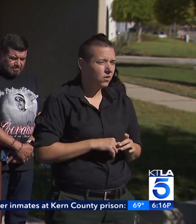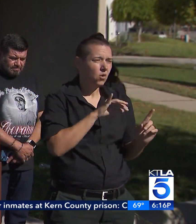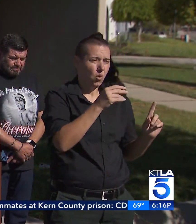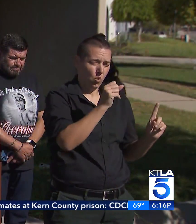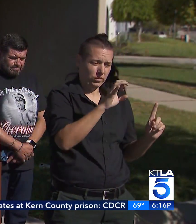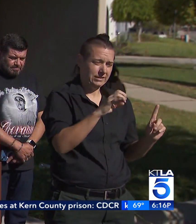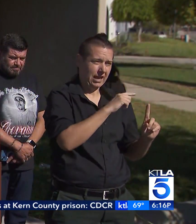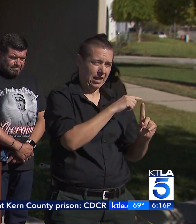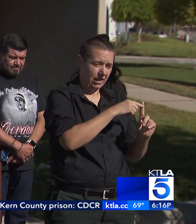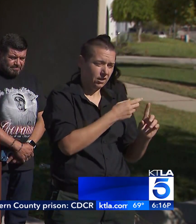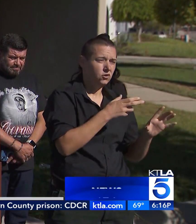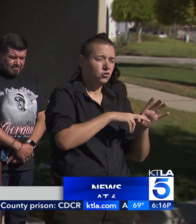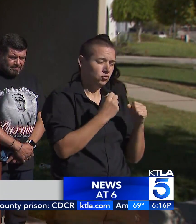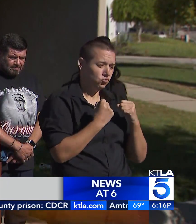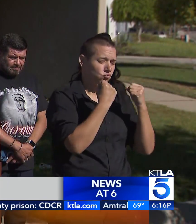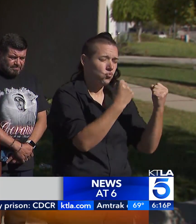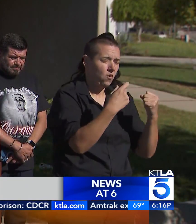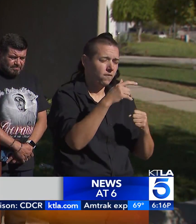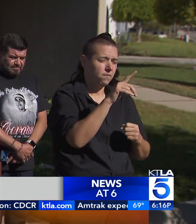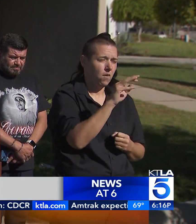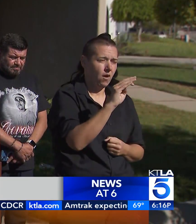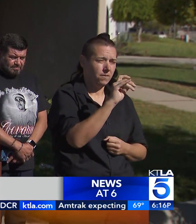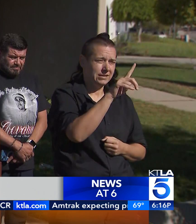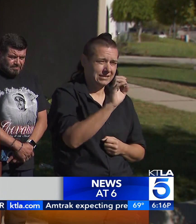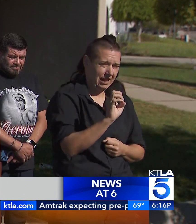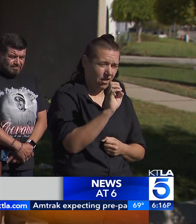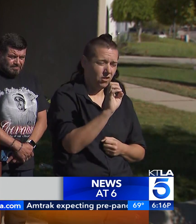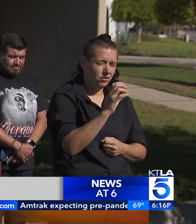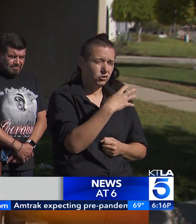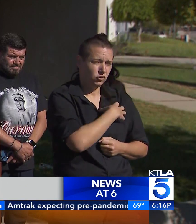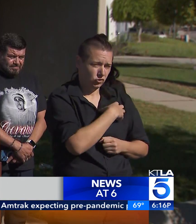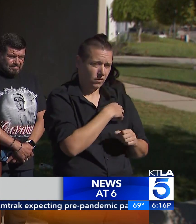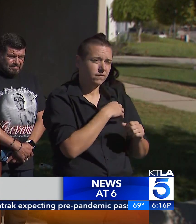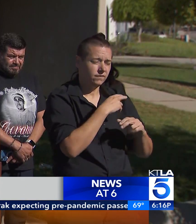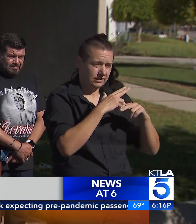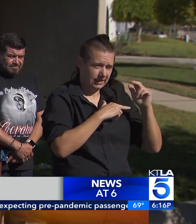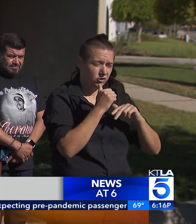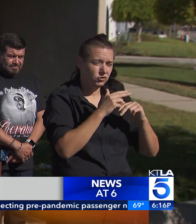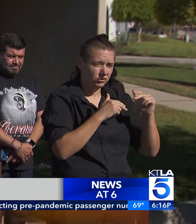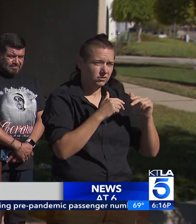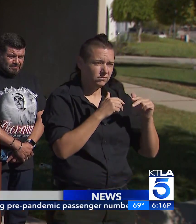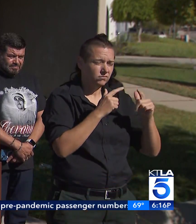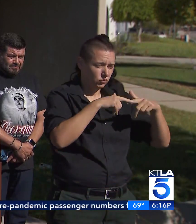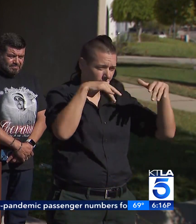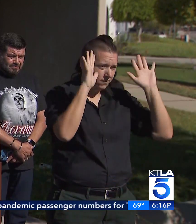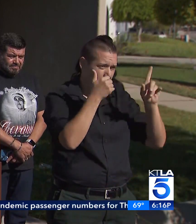TRIED TURNING HIMSELF IN THE 4 APPARENTLY CHANGING HIS MIND. JOSE MENDOZA DROVE TO